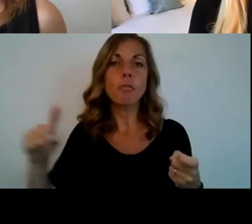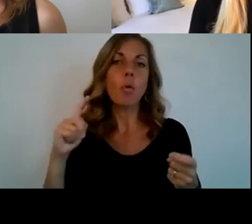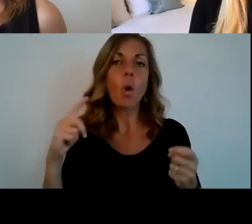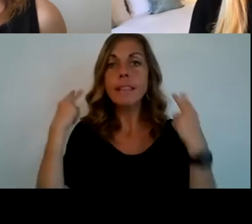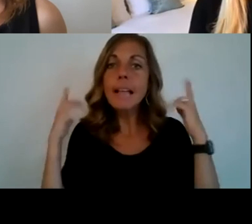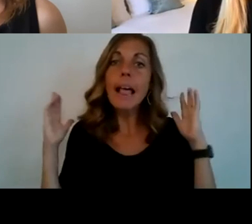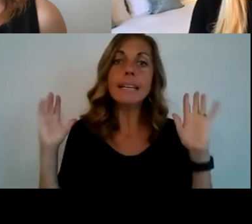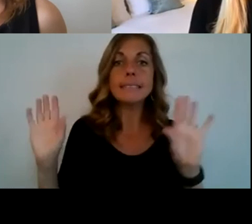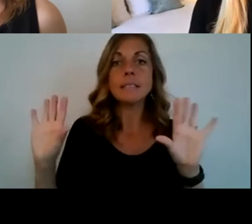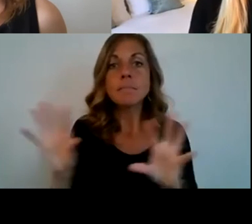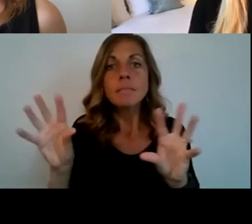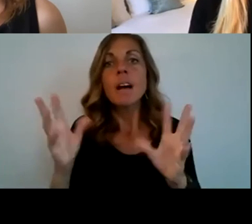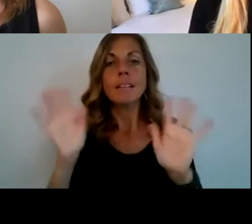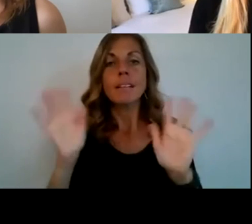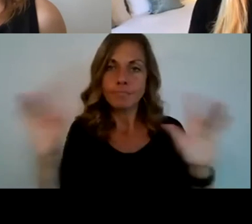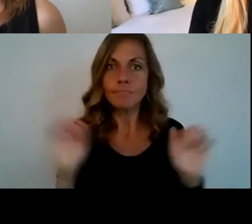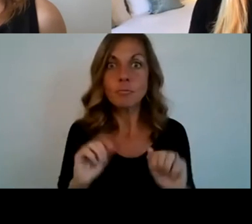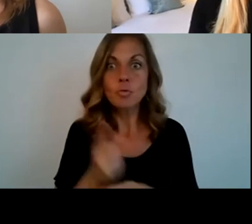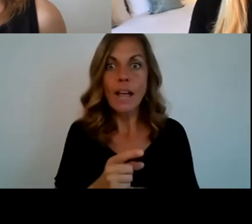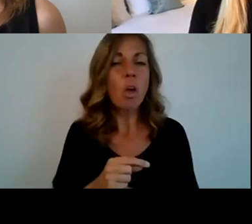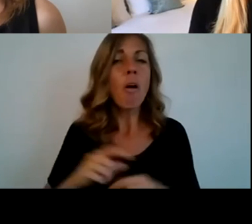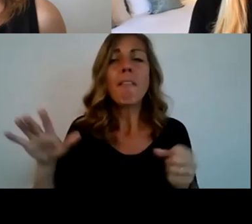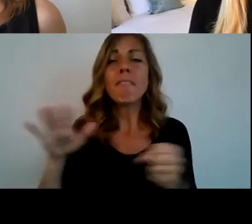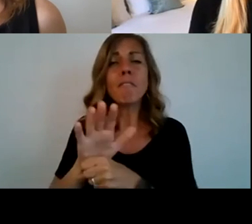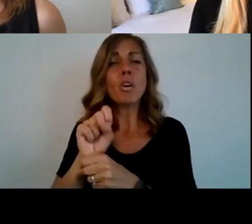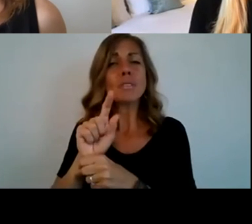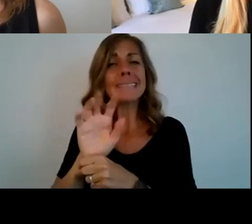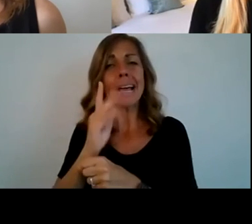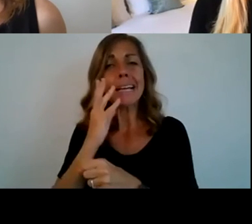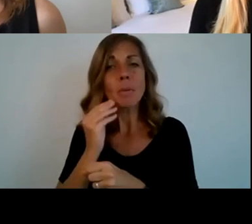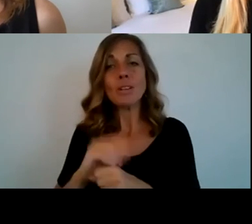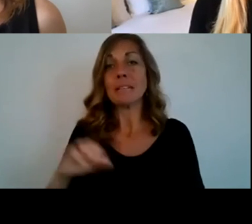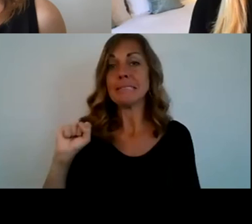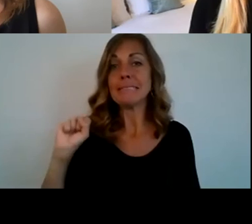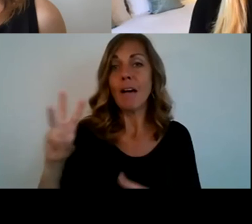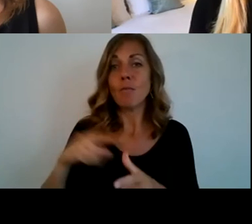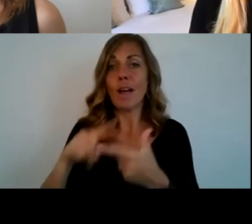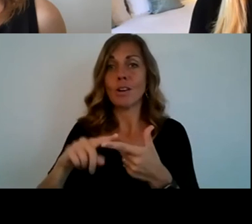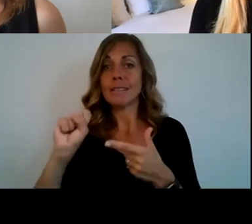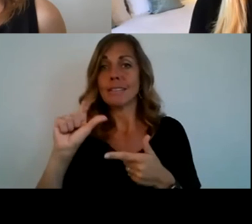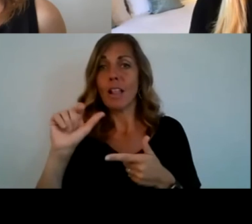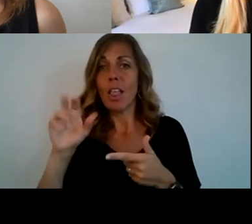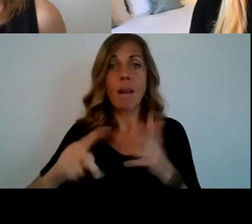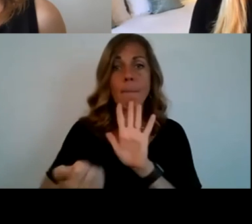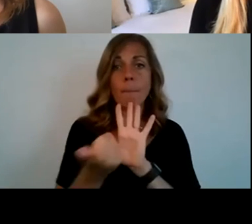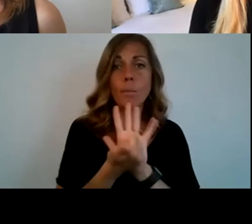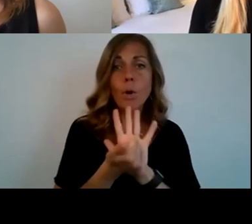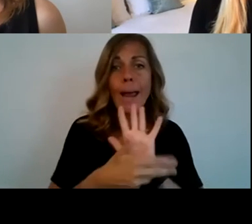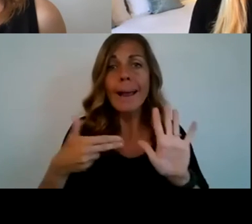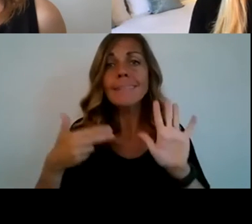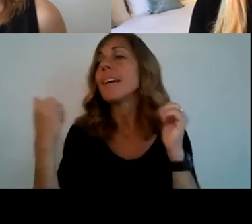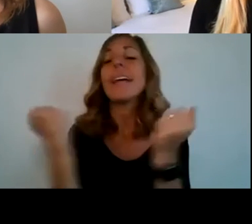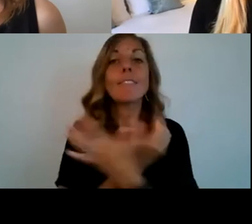back office operations. So, full stack experience. Software, salon, brand, she did it all. Launches.